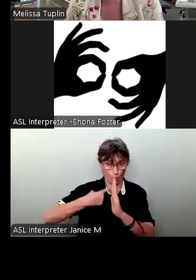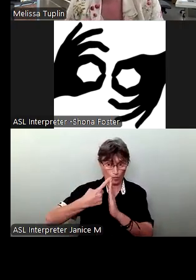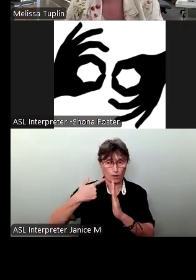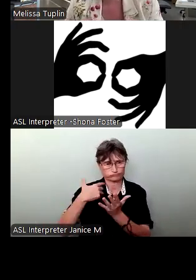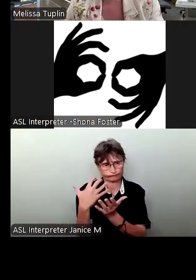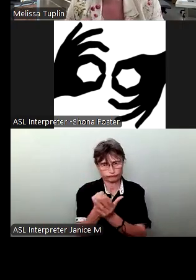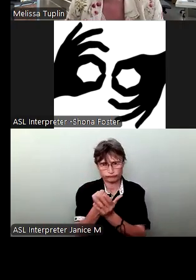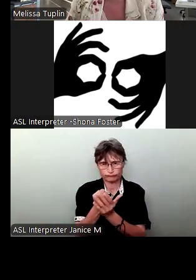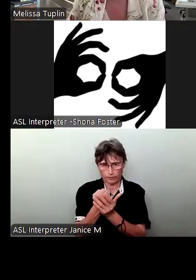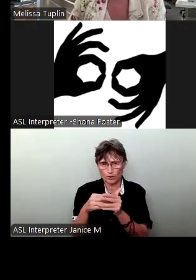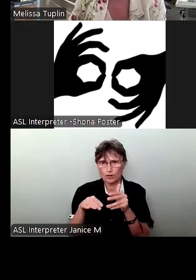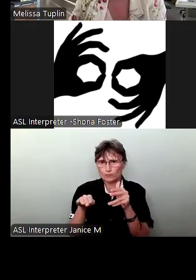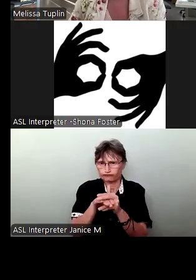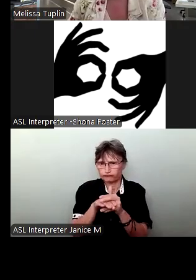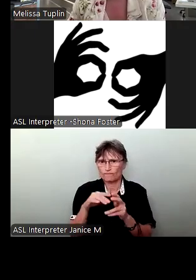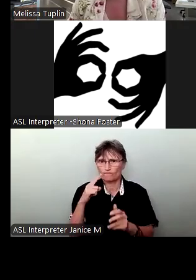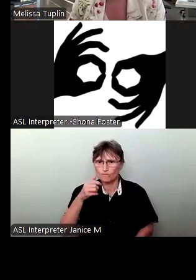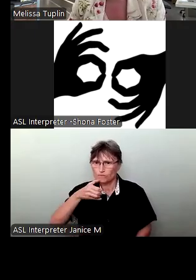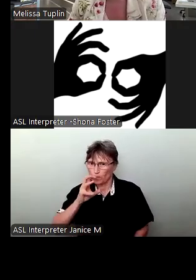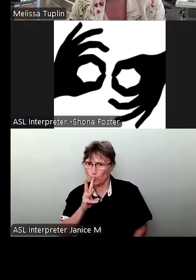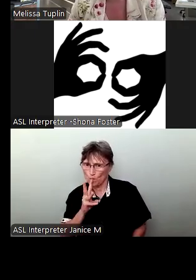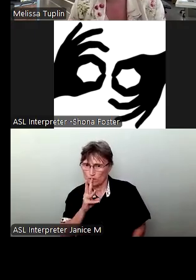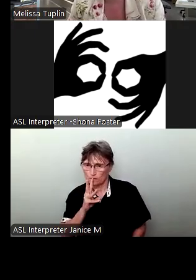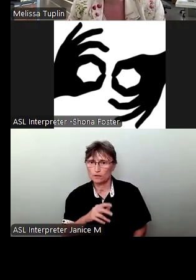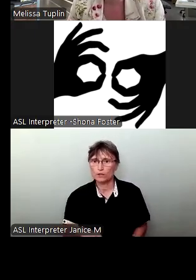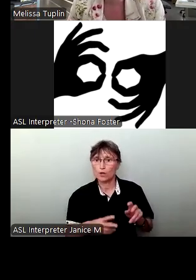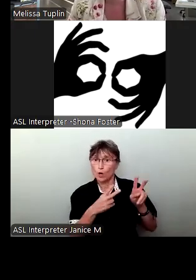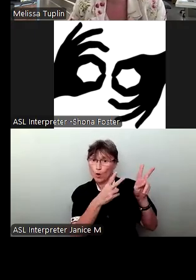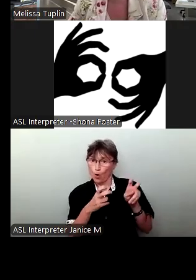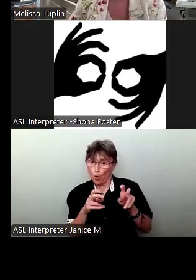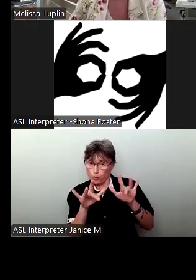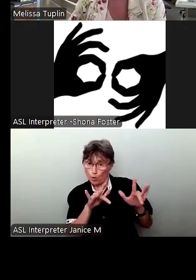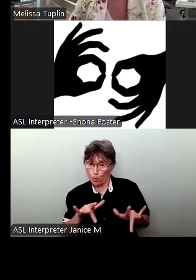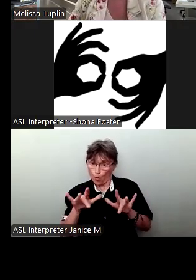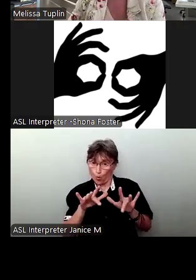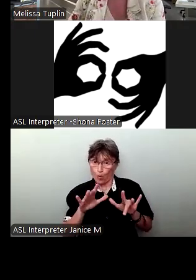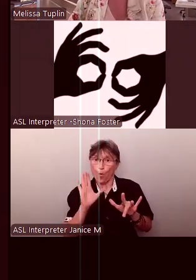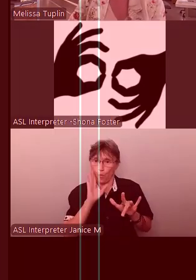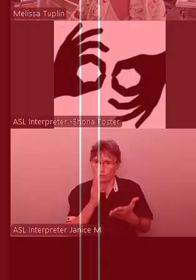we're going to stop the recording, and I will open the floor to any questions. Thank you very much.